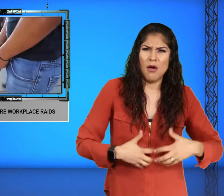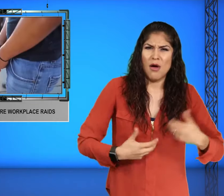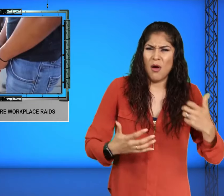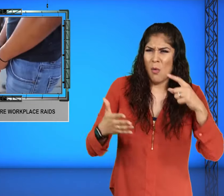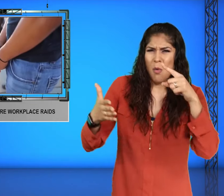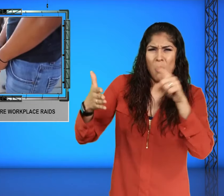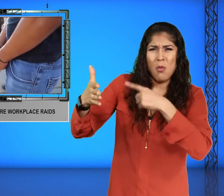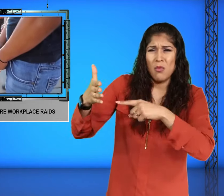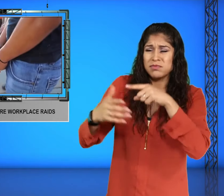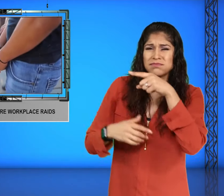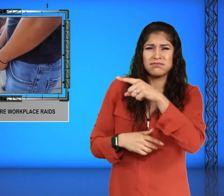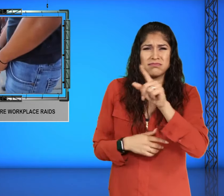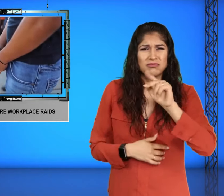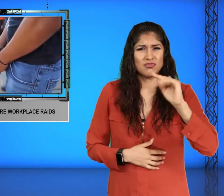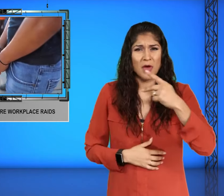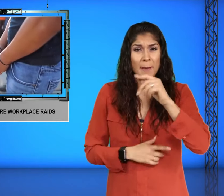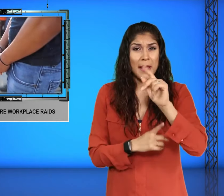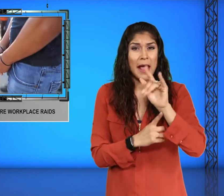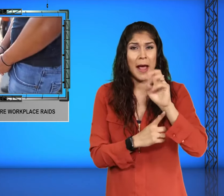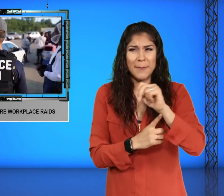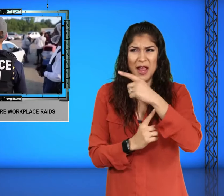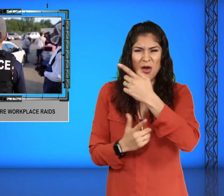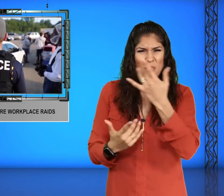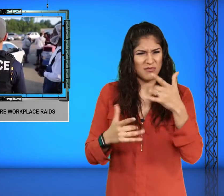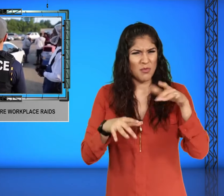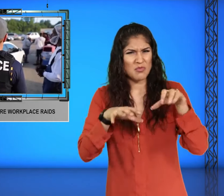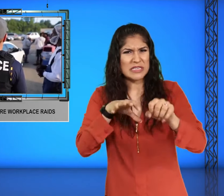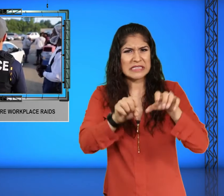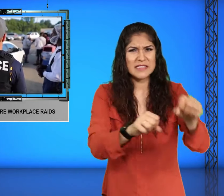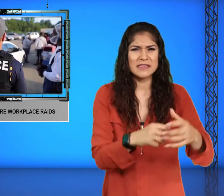in six Mississippi cities Wednesday.